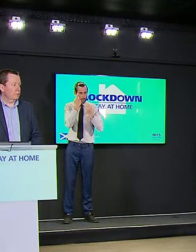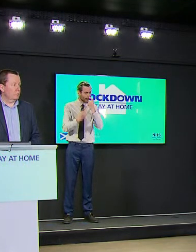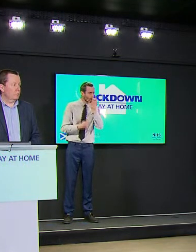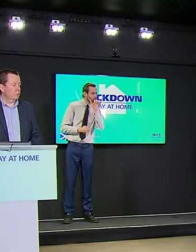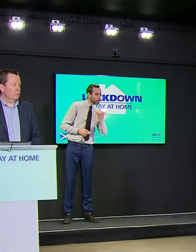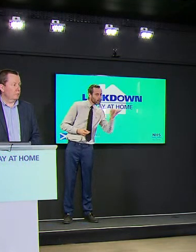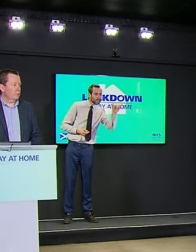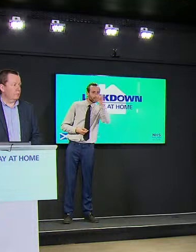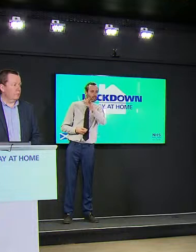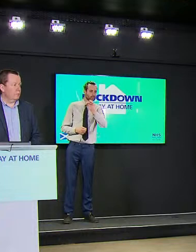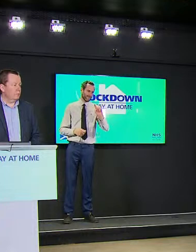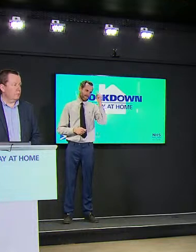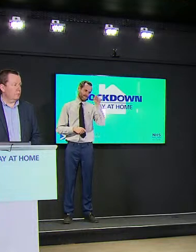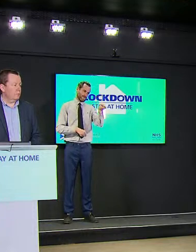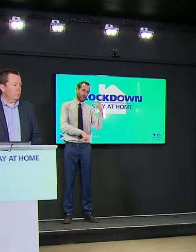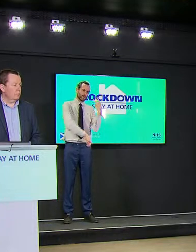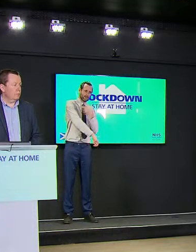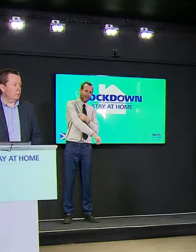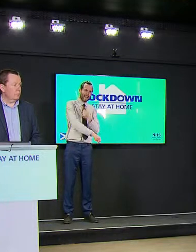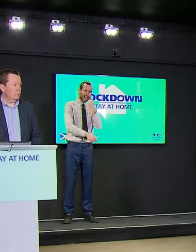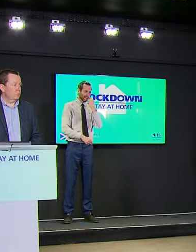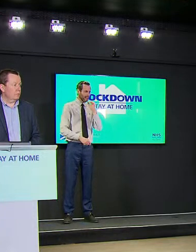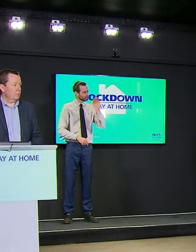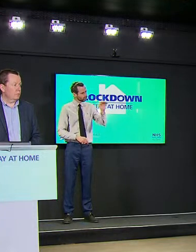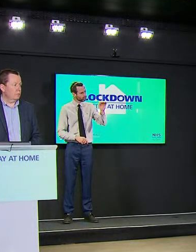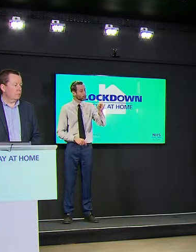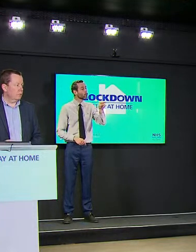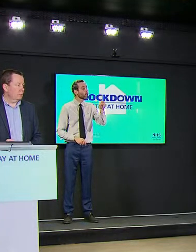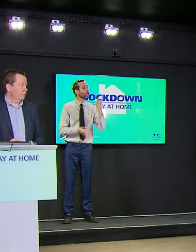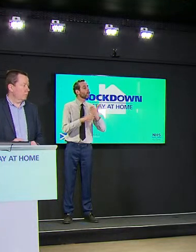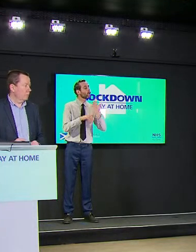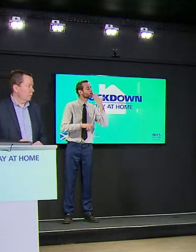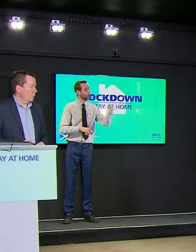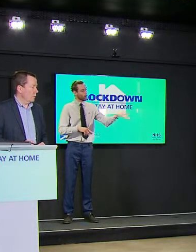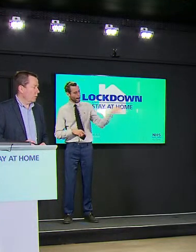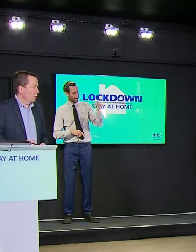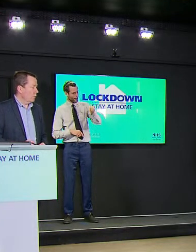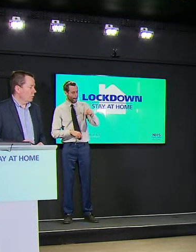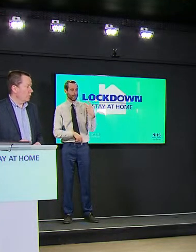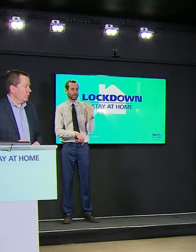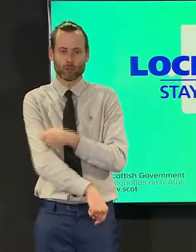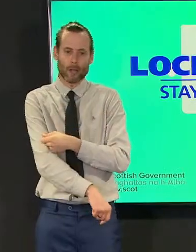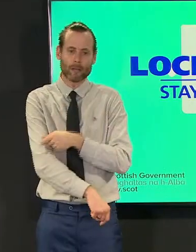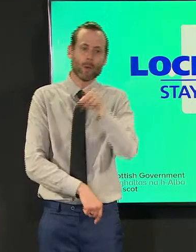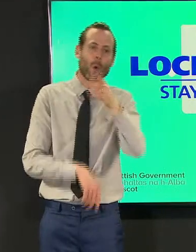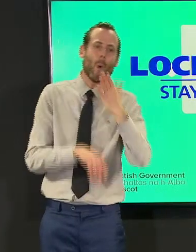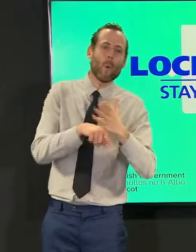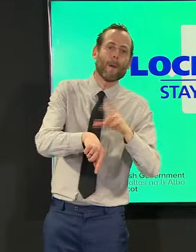schools or police stations and get them to the front of the queue so thanks very much david